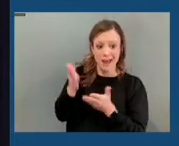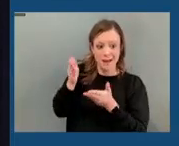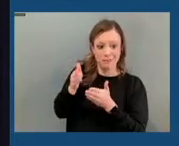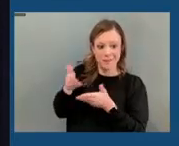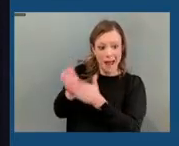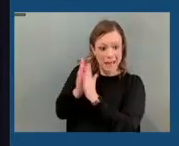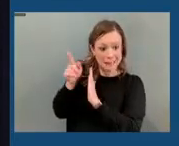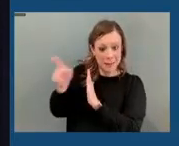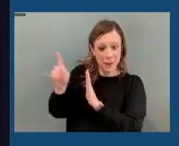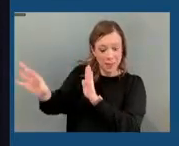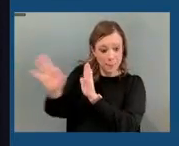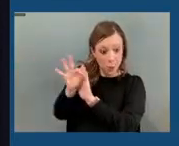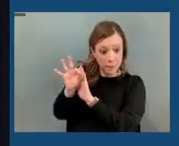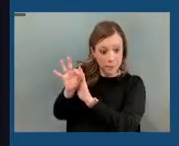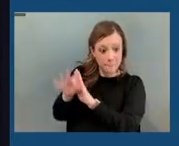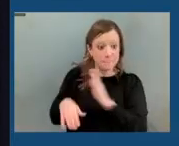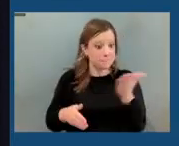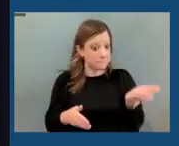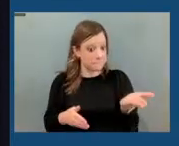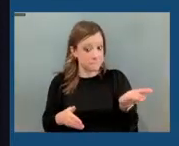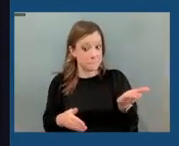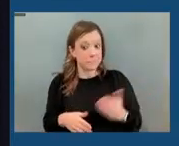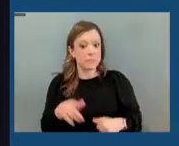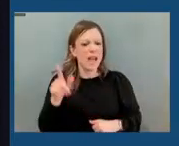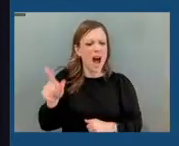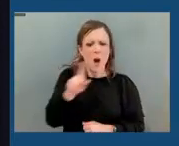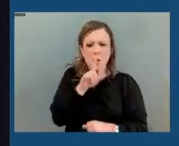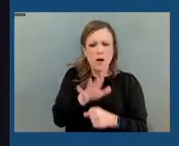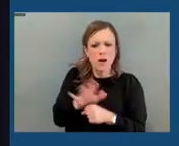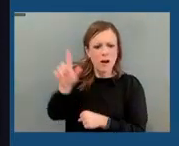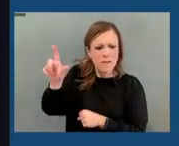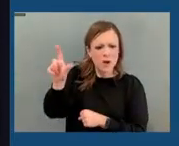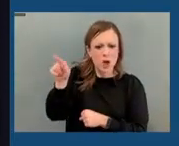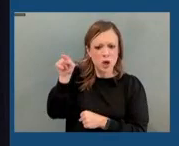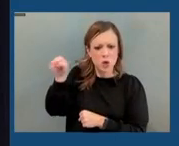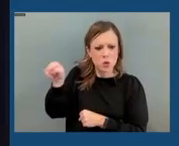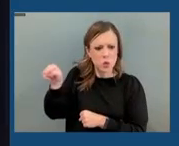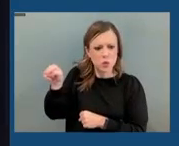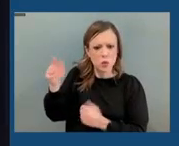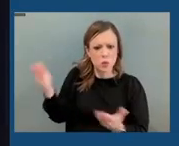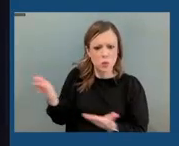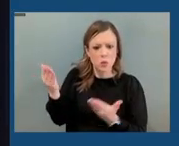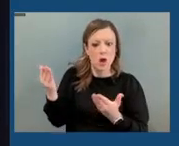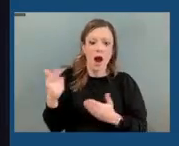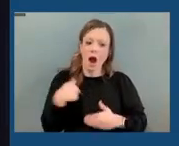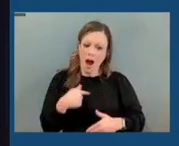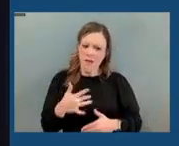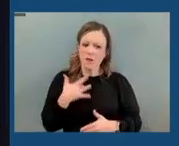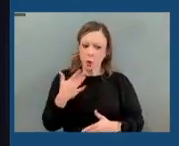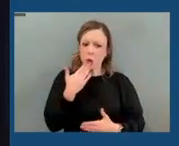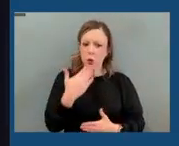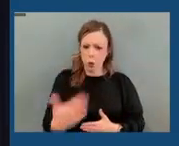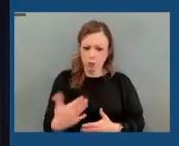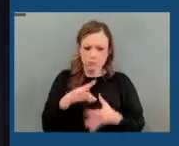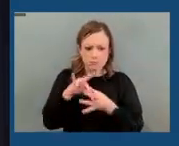How are you that this will move from the Senate? I feel really good about it. I spoke to both leaders yesterday.